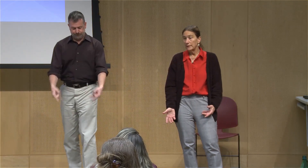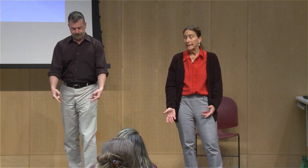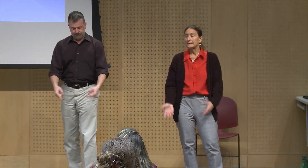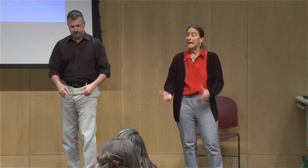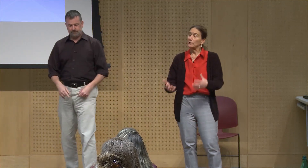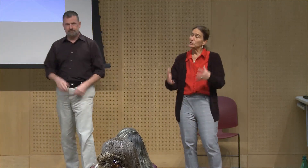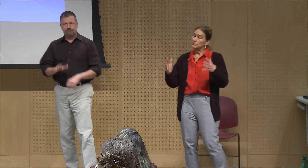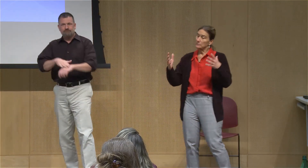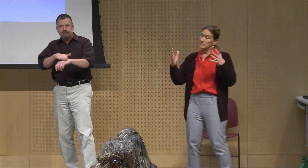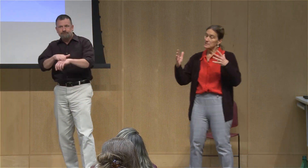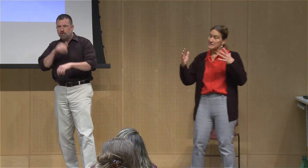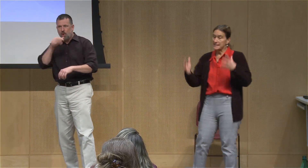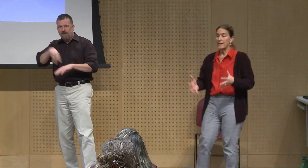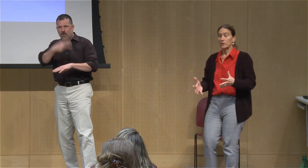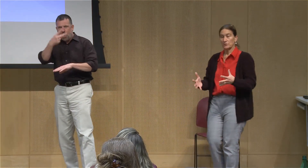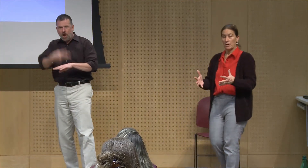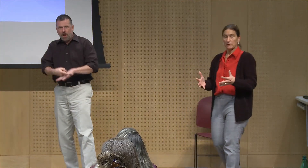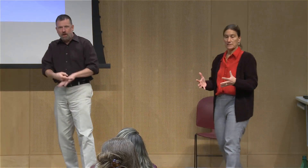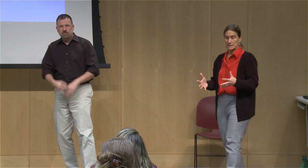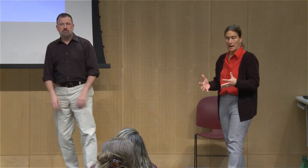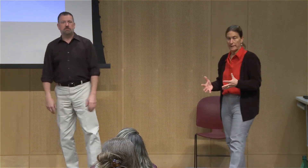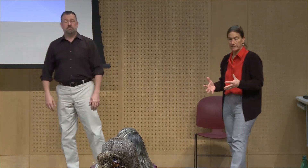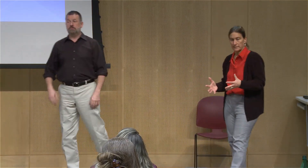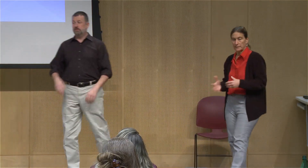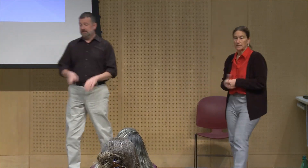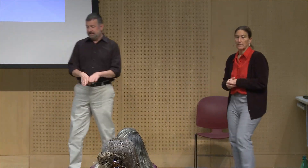IT'S HOW STAIRS ARE DESIGNED.